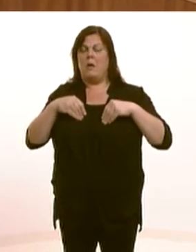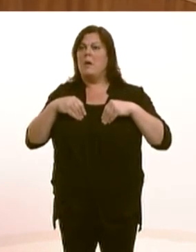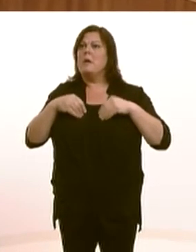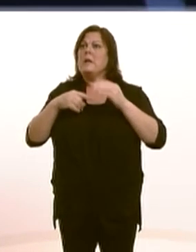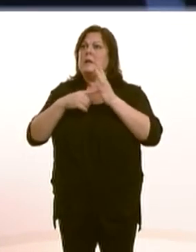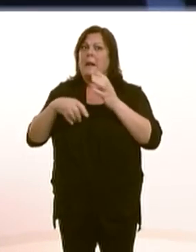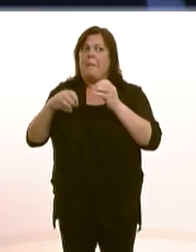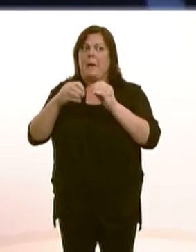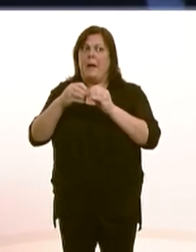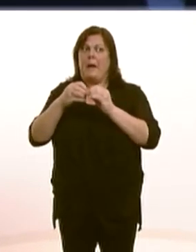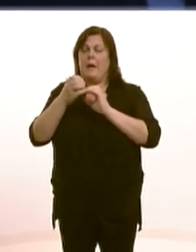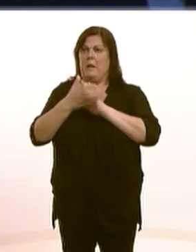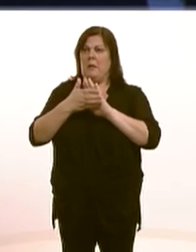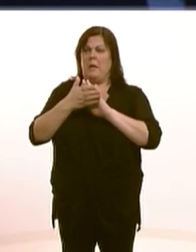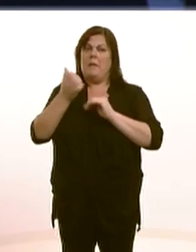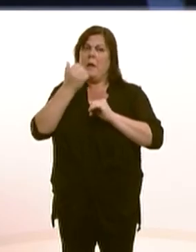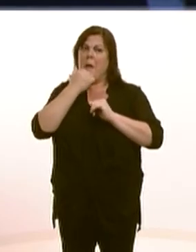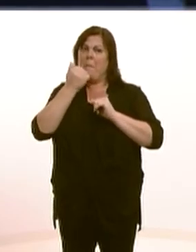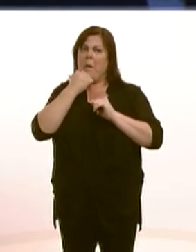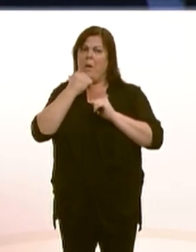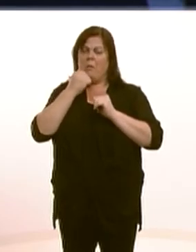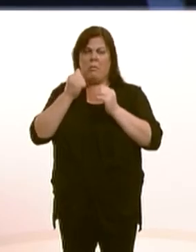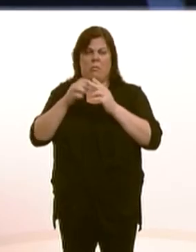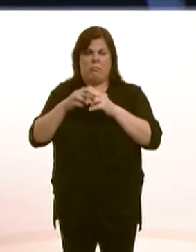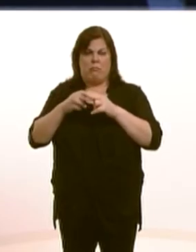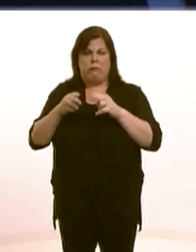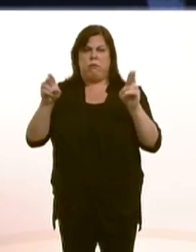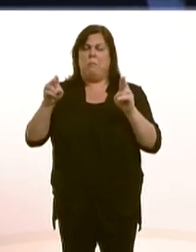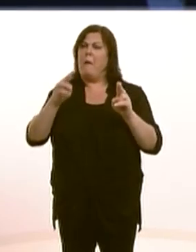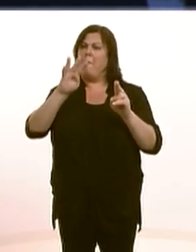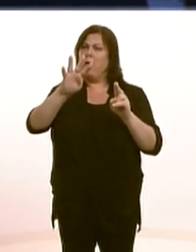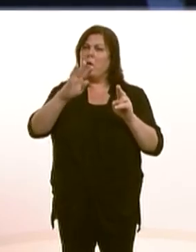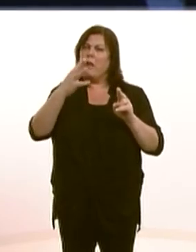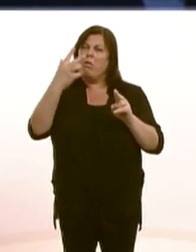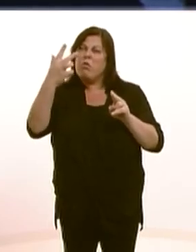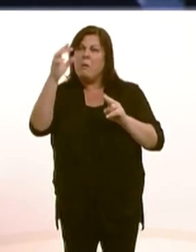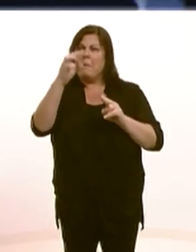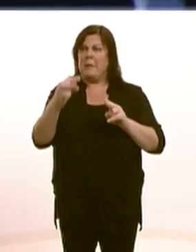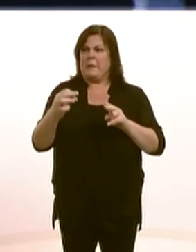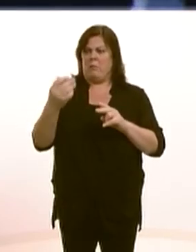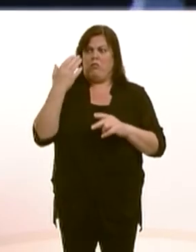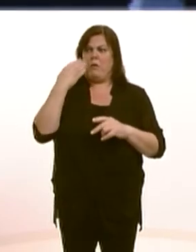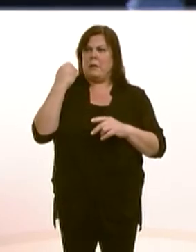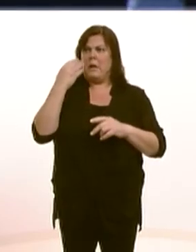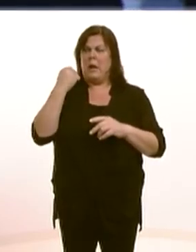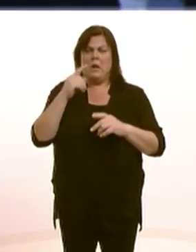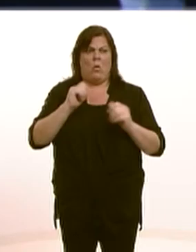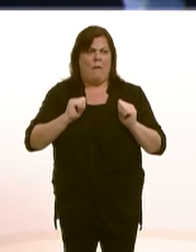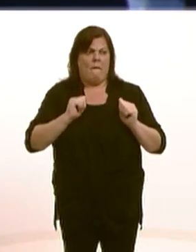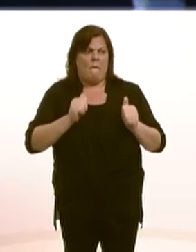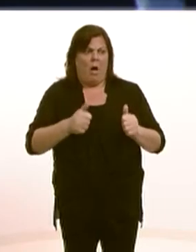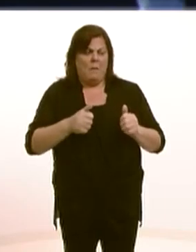seen a sharp increase of 43 per cent over the past 12 months, bringing much misery and financial hardship to our farmers.